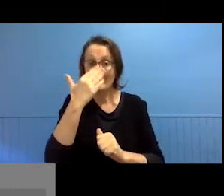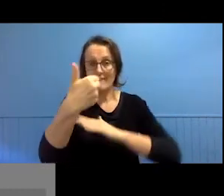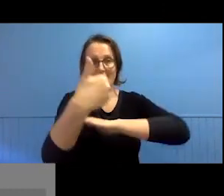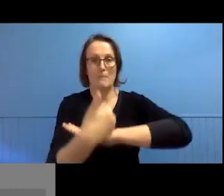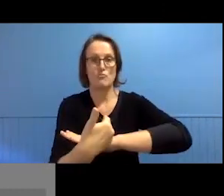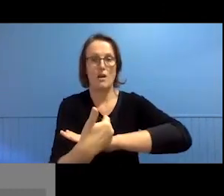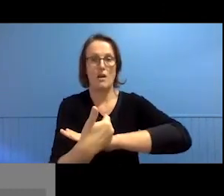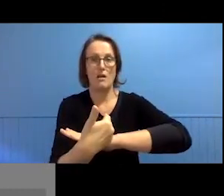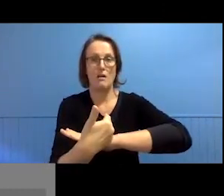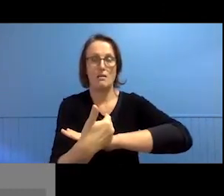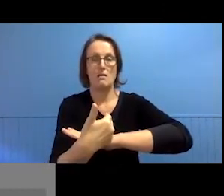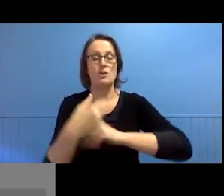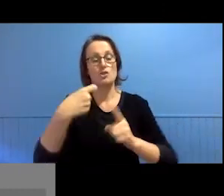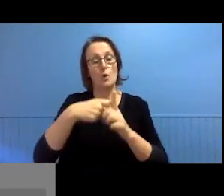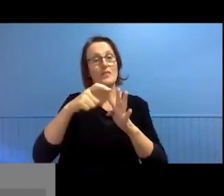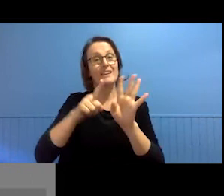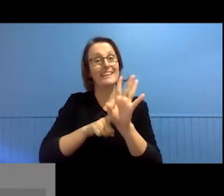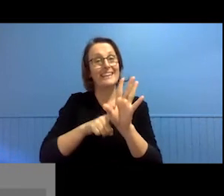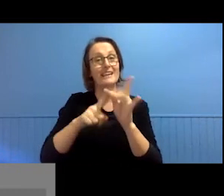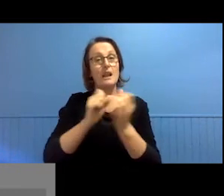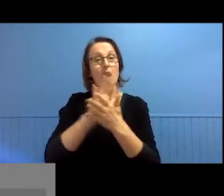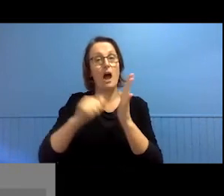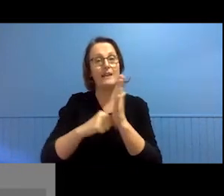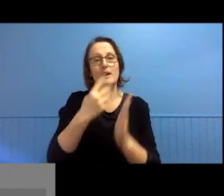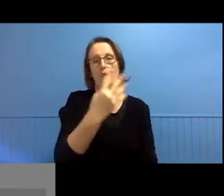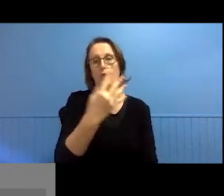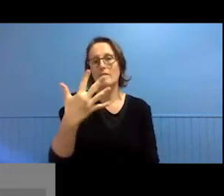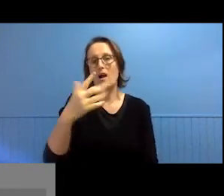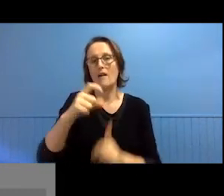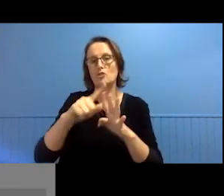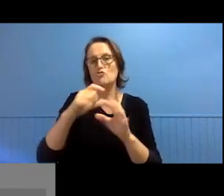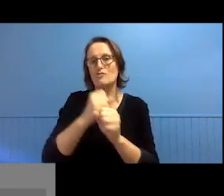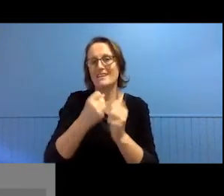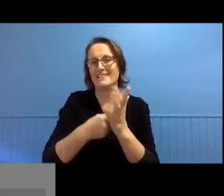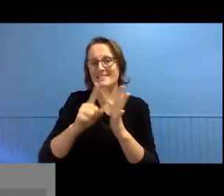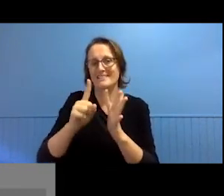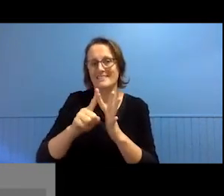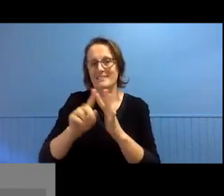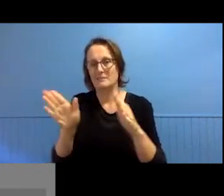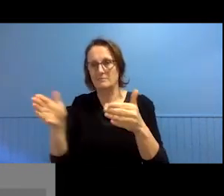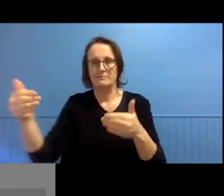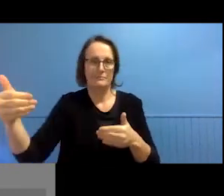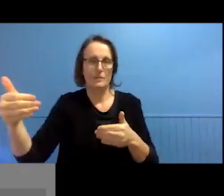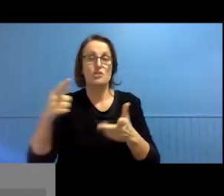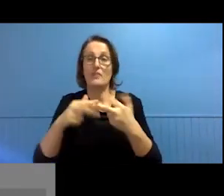at a 45 degree angle from the subject. This is your main light when you're streaming online or maybe doing an interview style